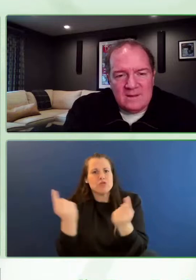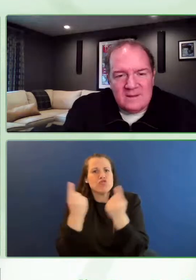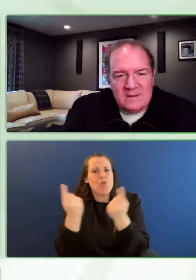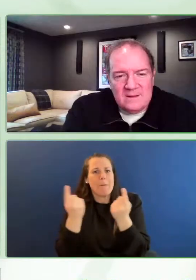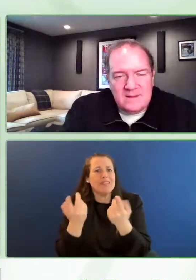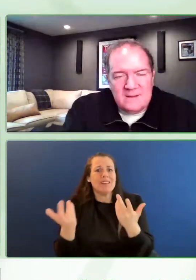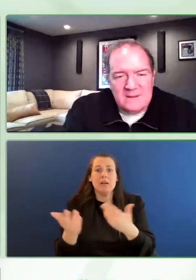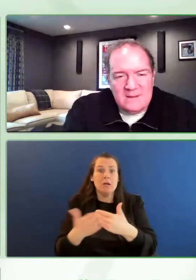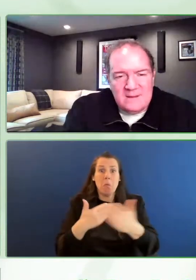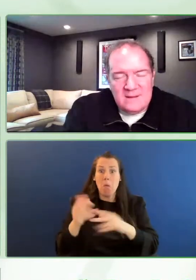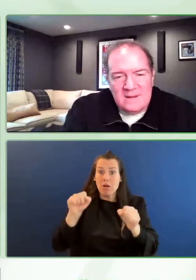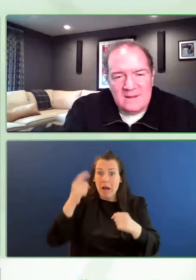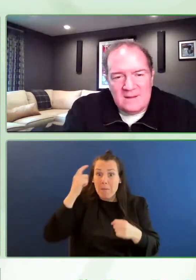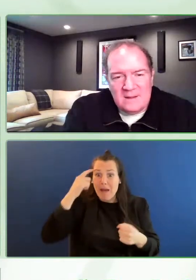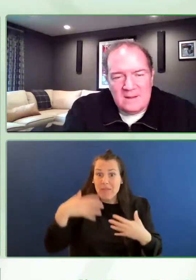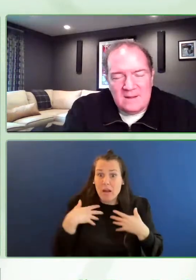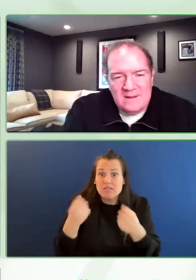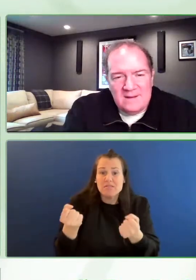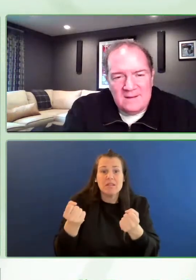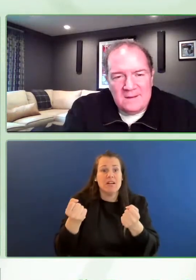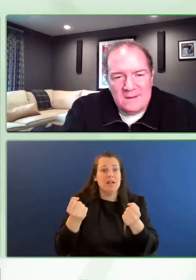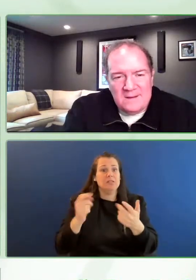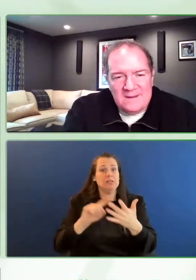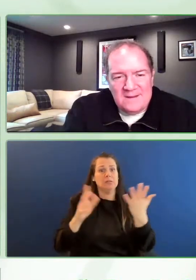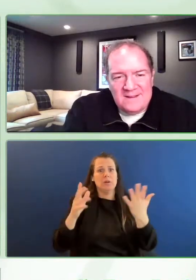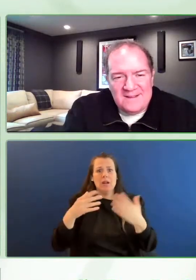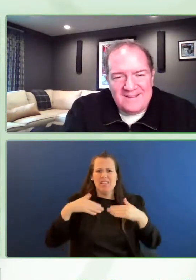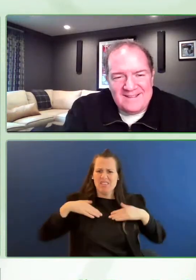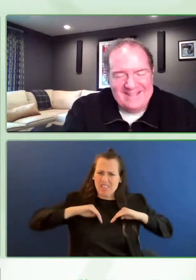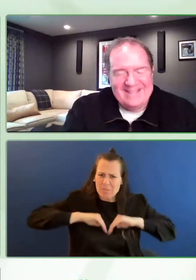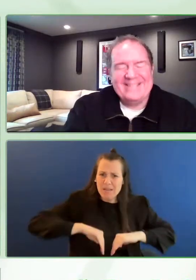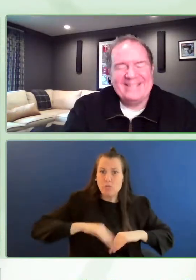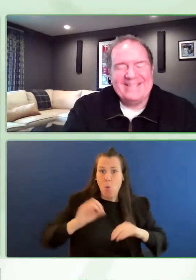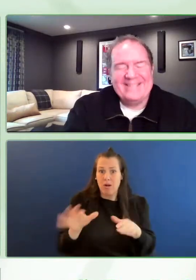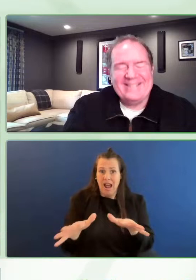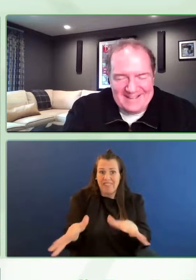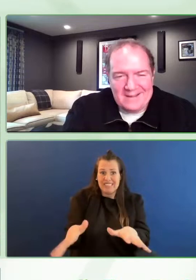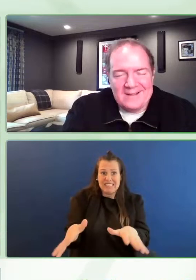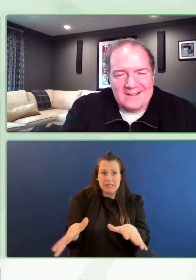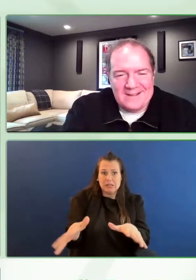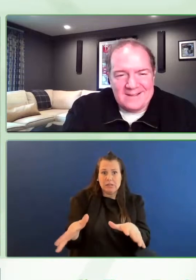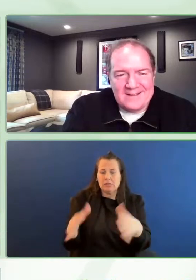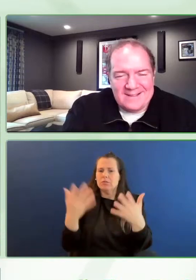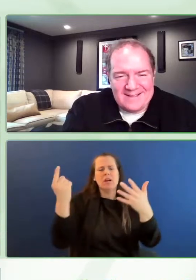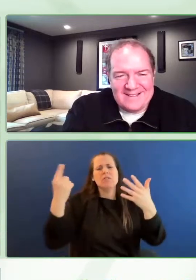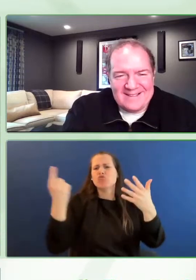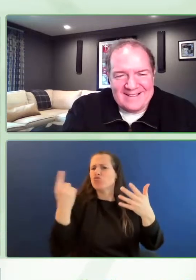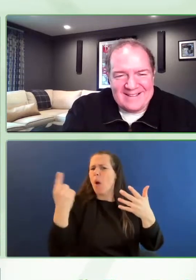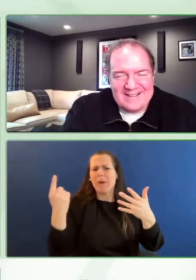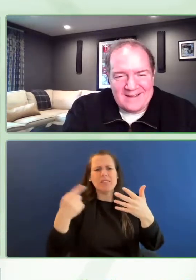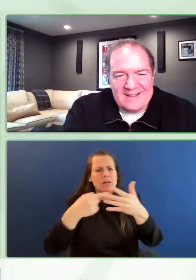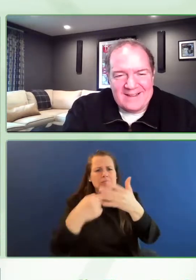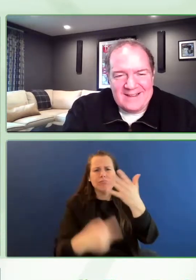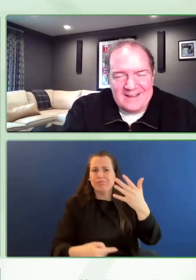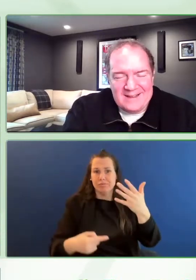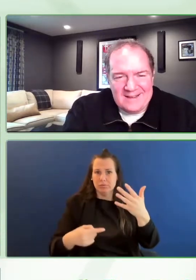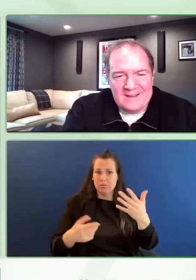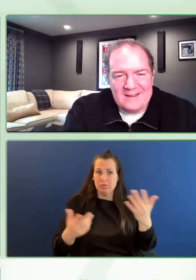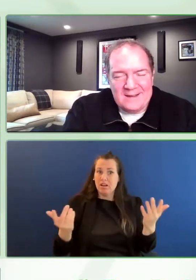Great, I am afraid that eyeful into all of the categories being 68 and I